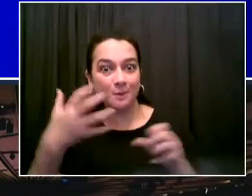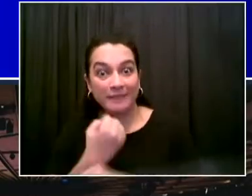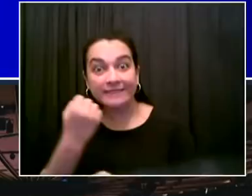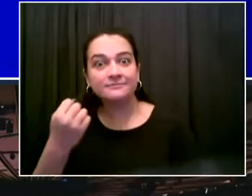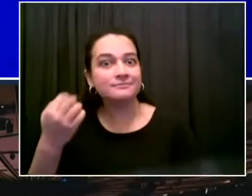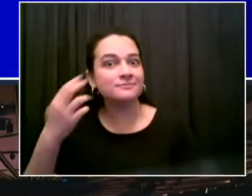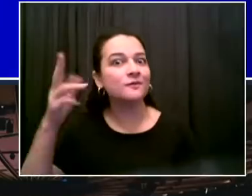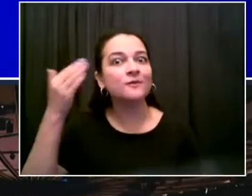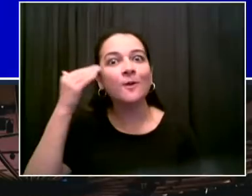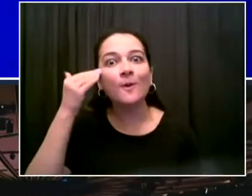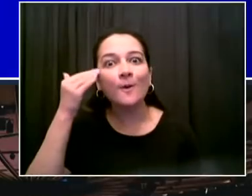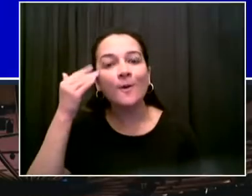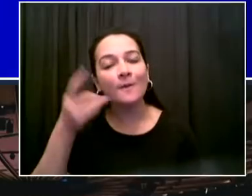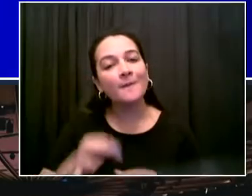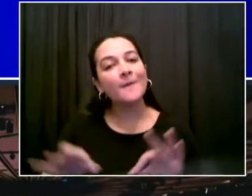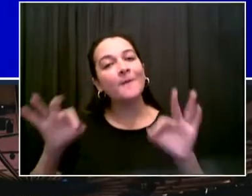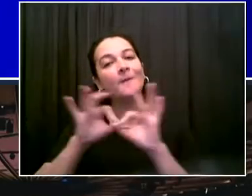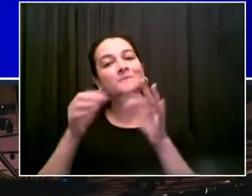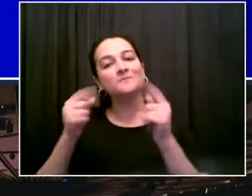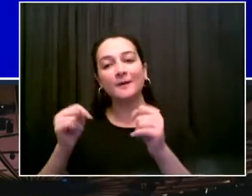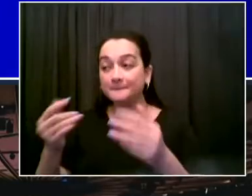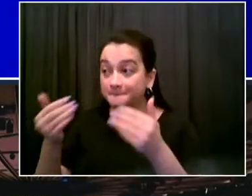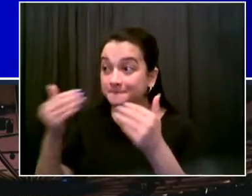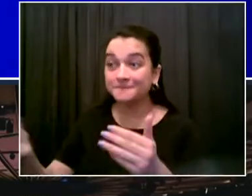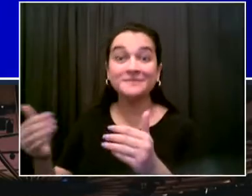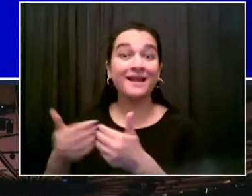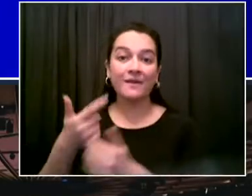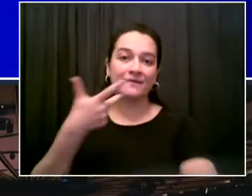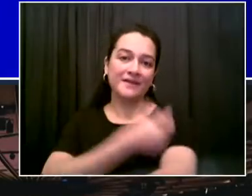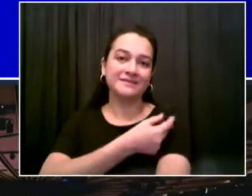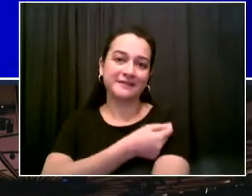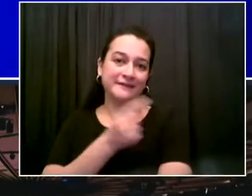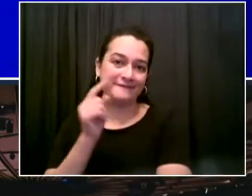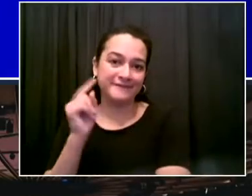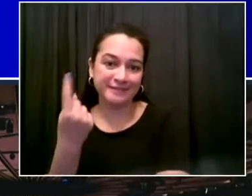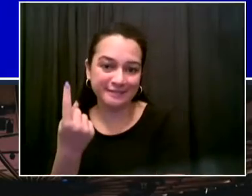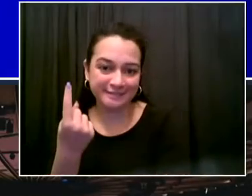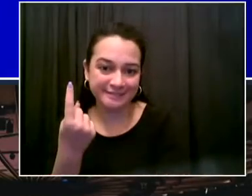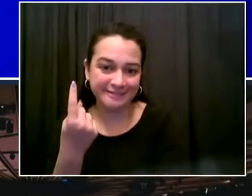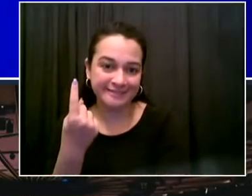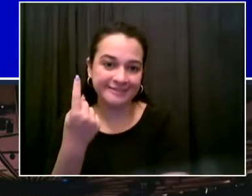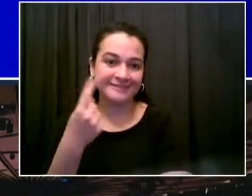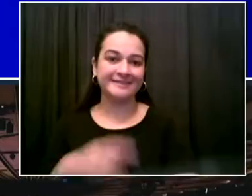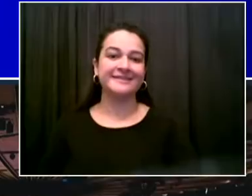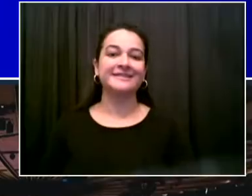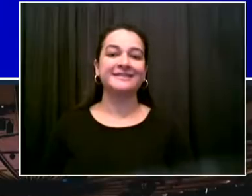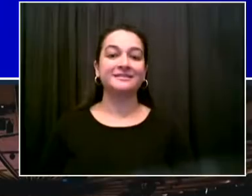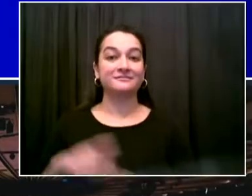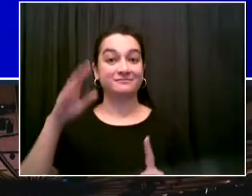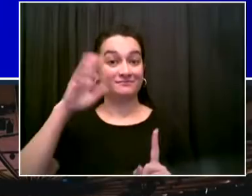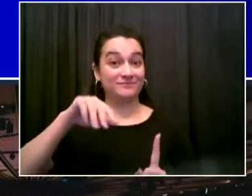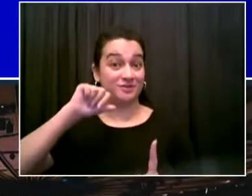TO THE NEXT PLAYOFF GAME. THIS IS POSITIVE AND EXCITING. SOME OTHER GRAETS WILL BE